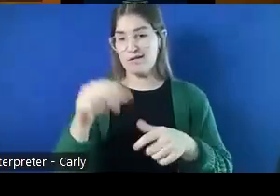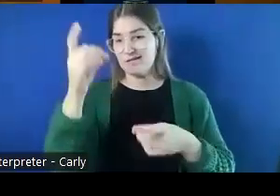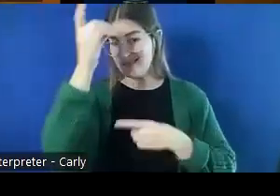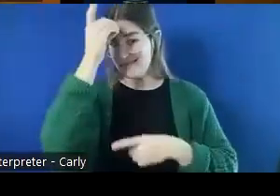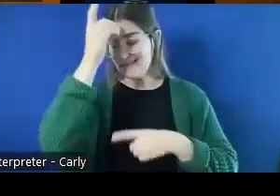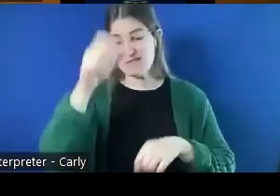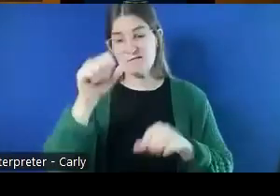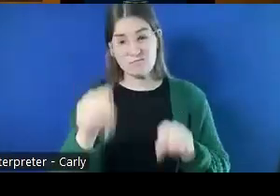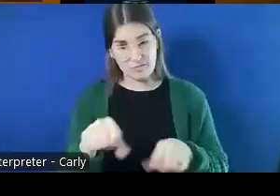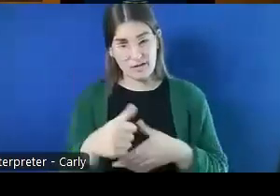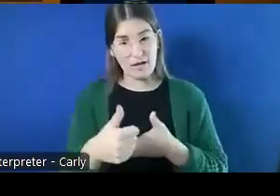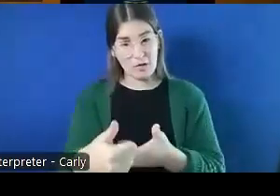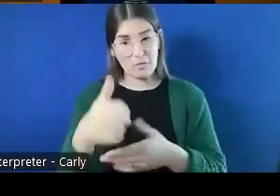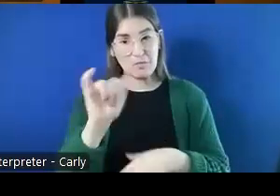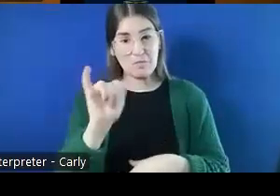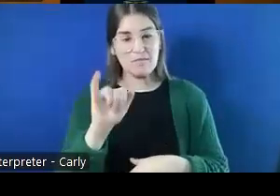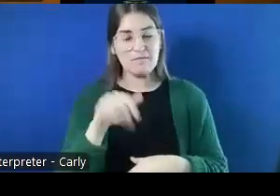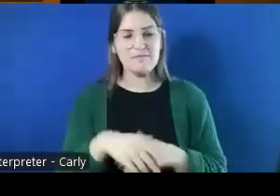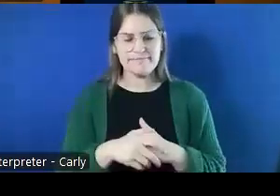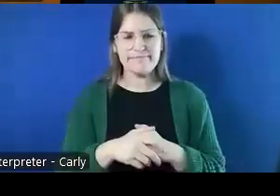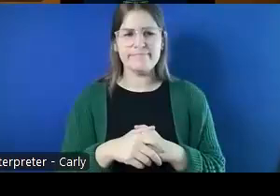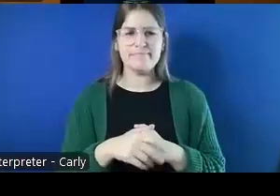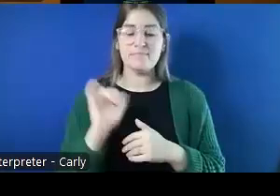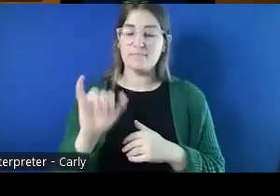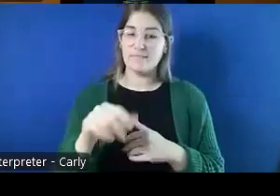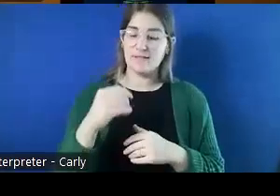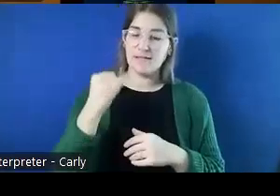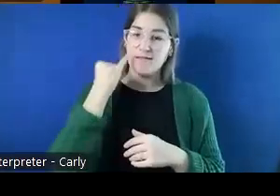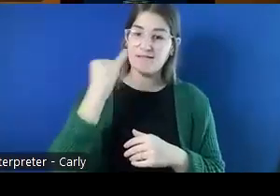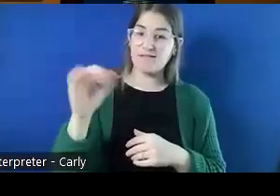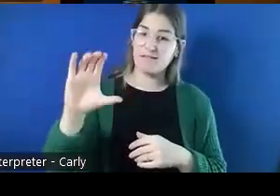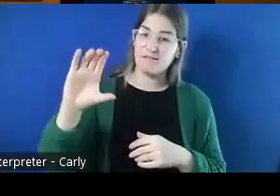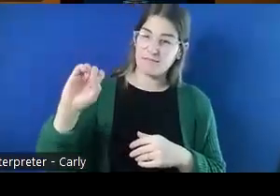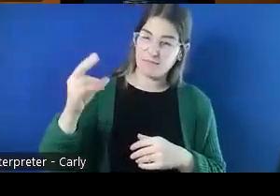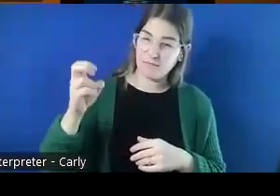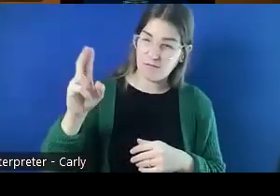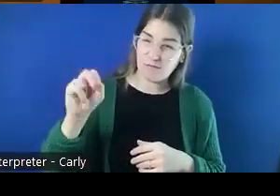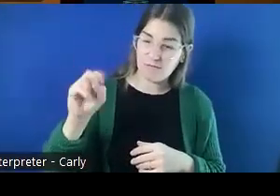and as I mentioned before it can really promote this idea of coherence and integrity um and help